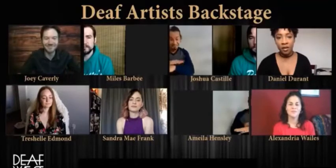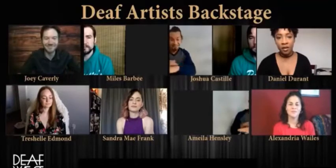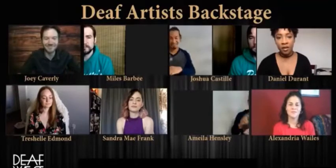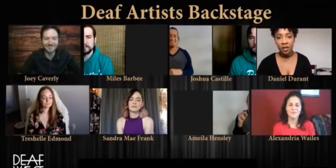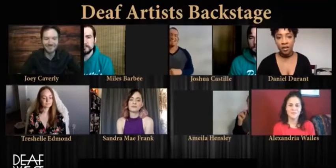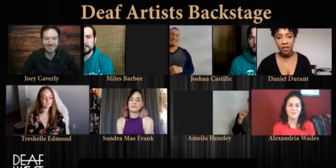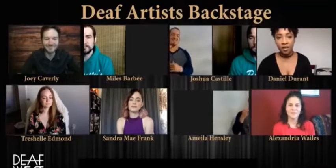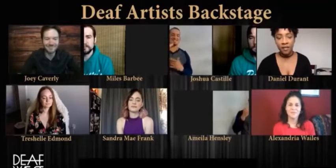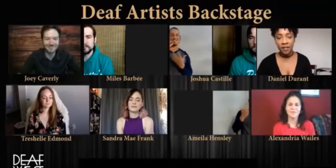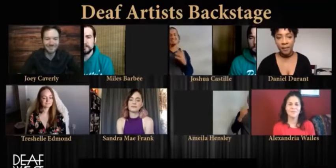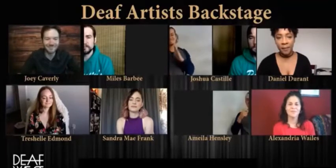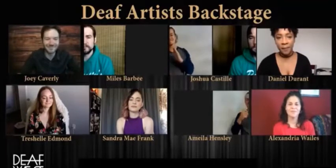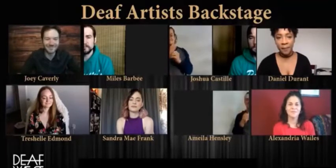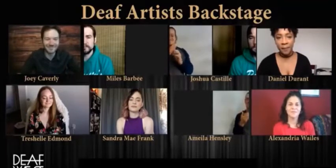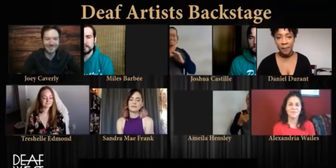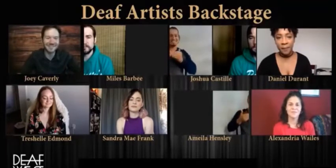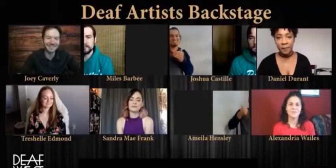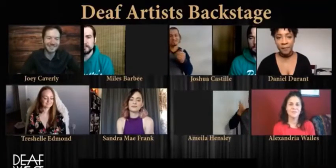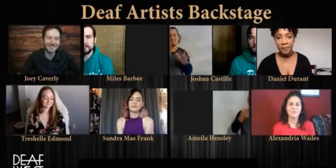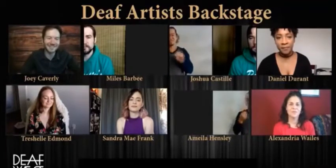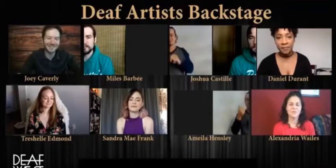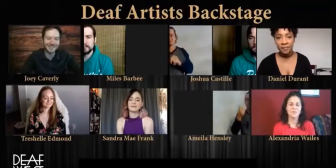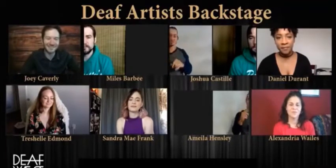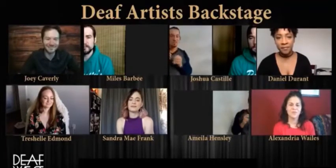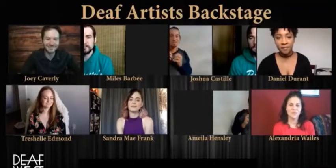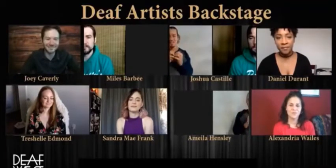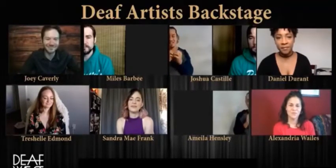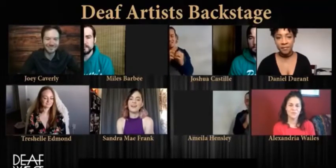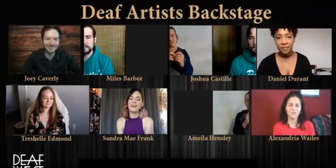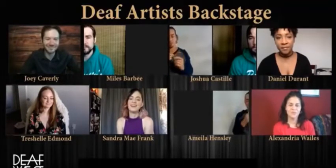I had been involved locally with several roles in Deaf West Theater before.